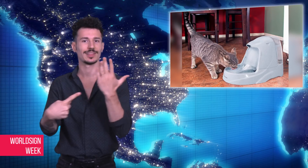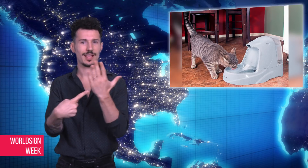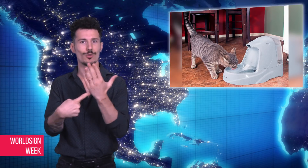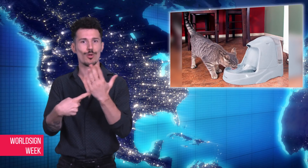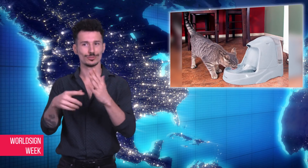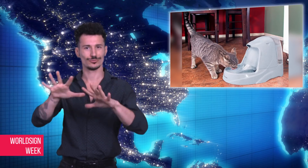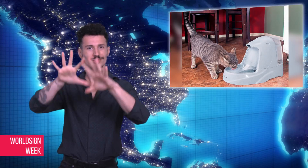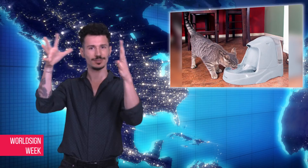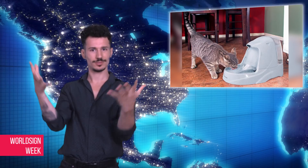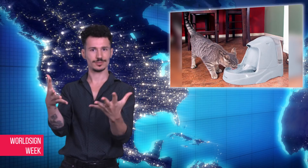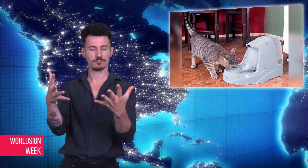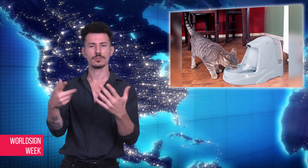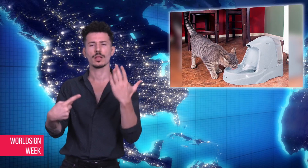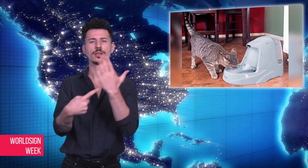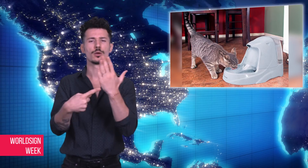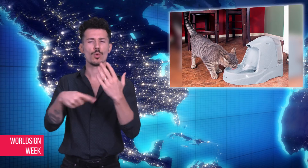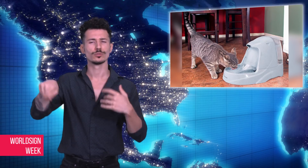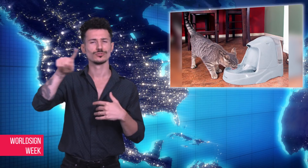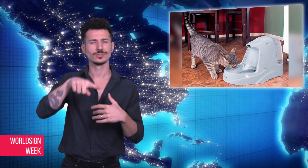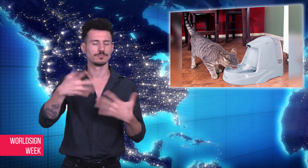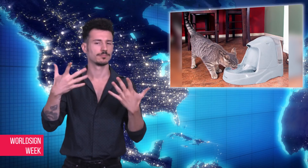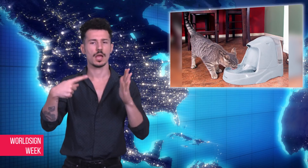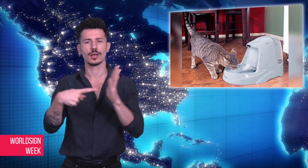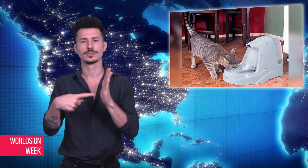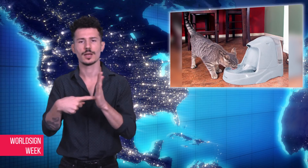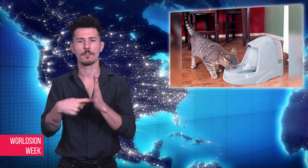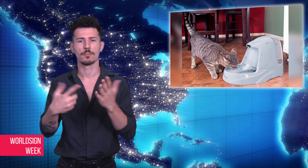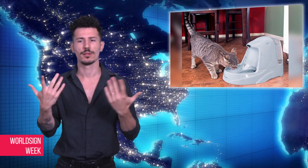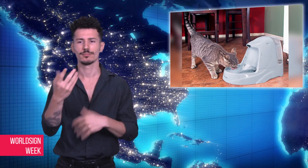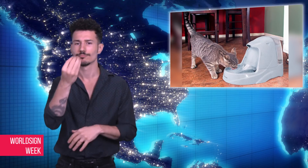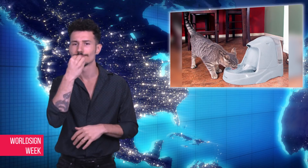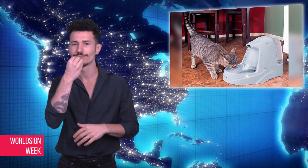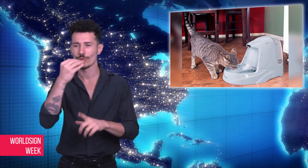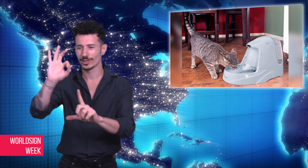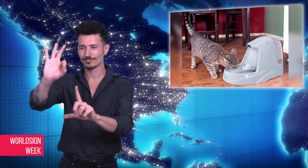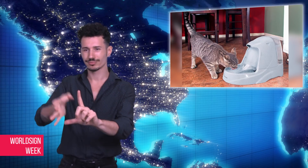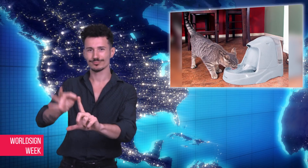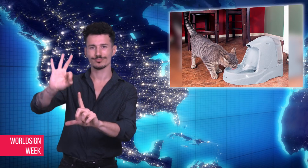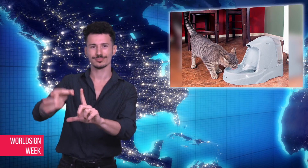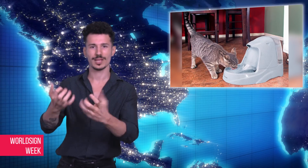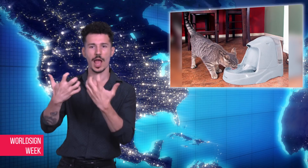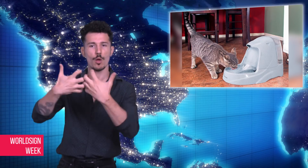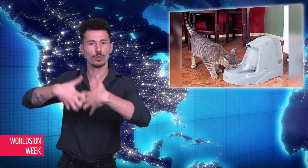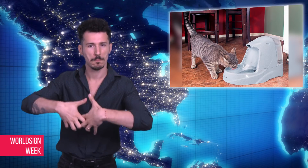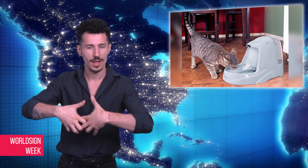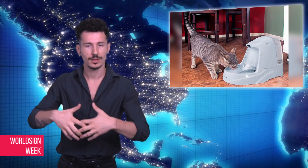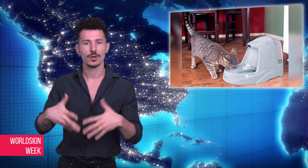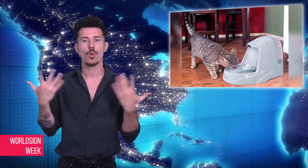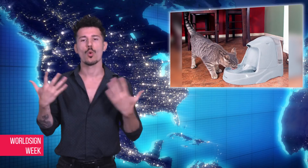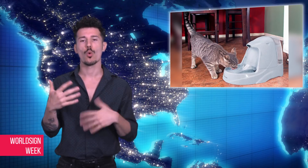filled with technological advances for pets such as automatic feeders, ball